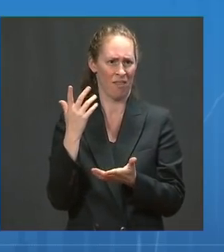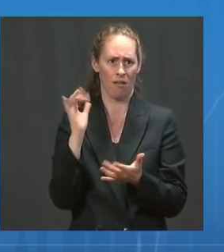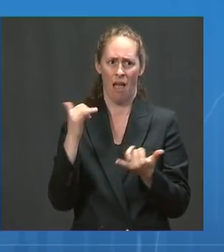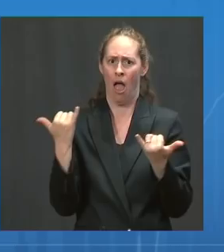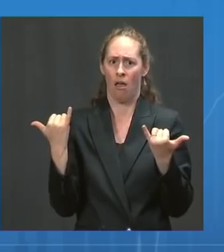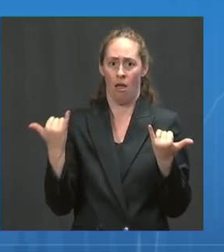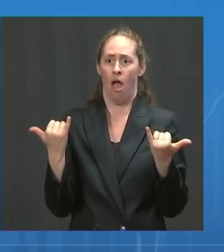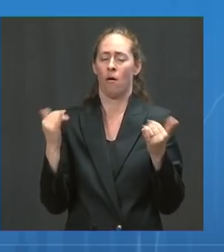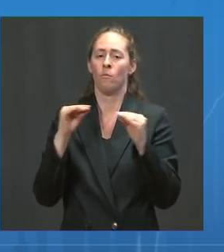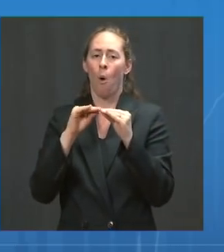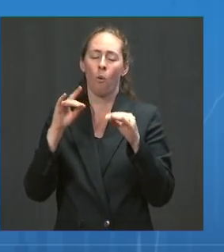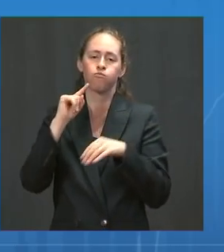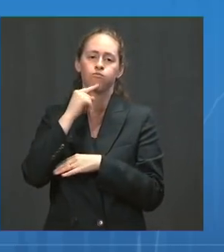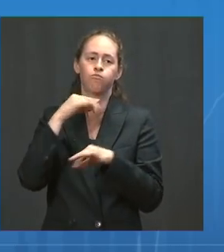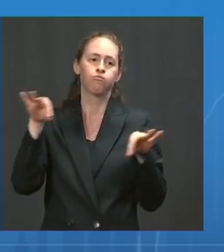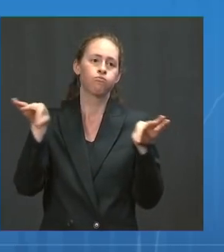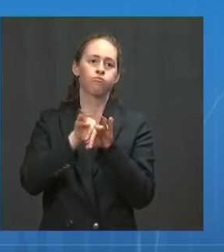With that, I'll turn it over to Dr. Murthy.